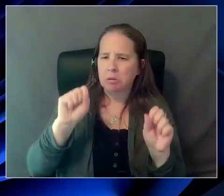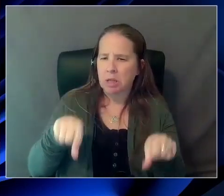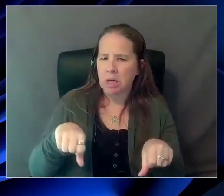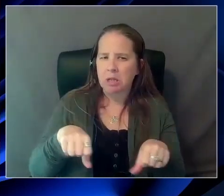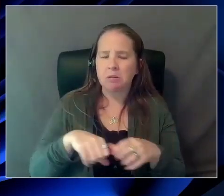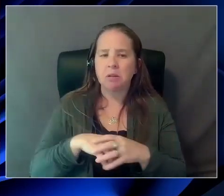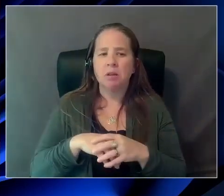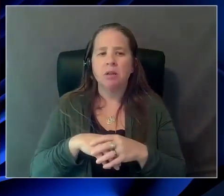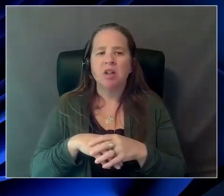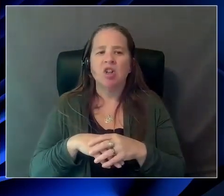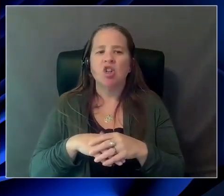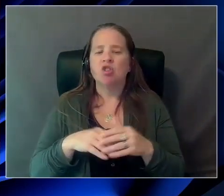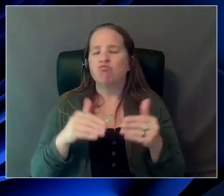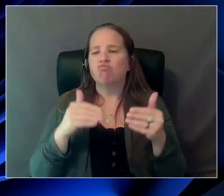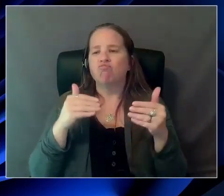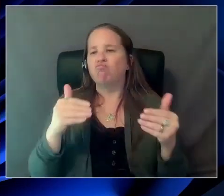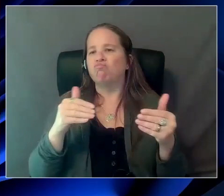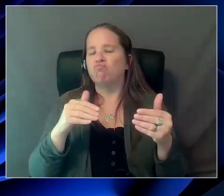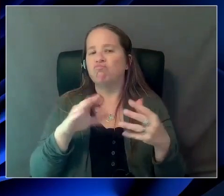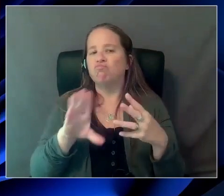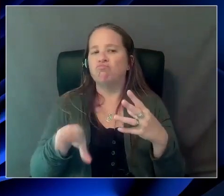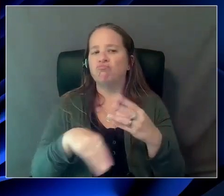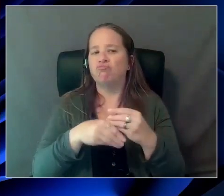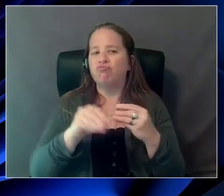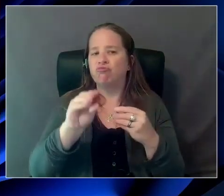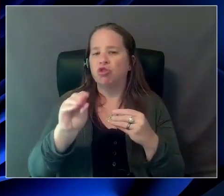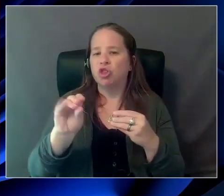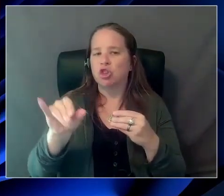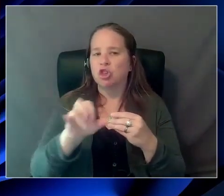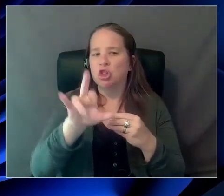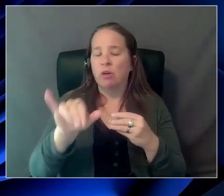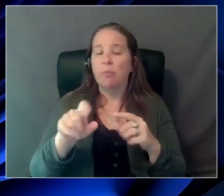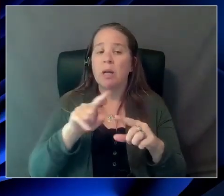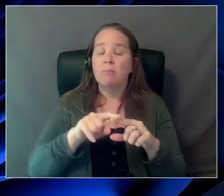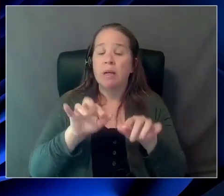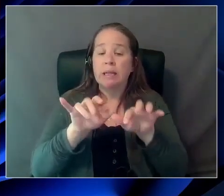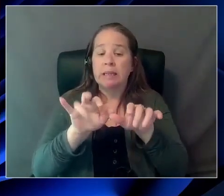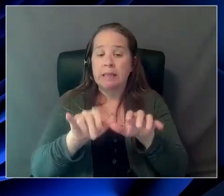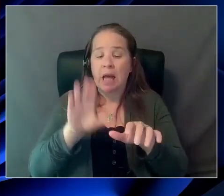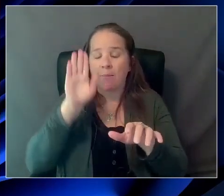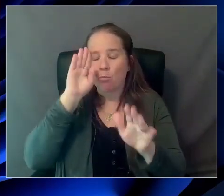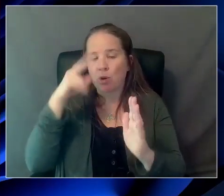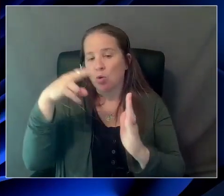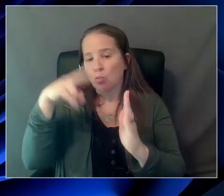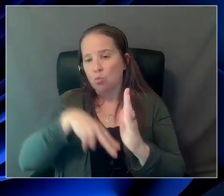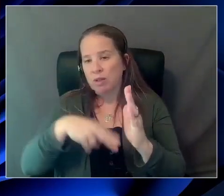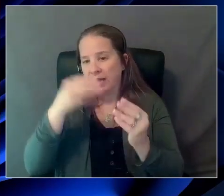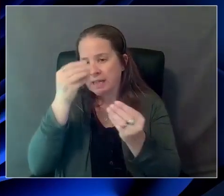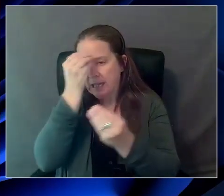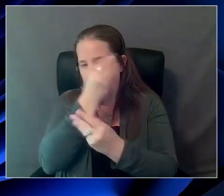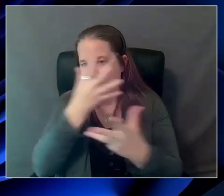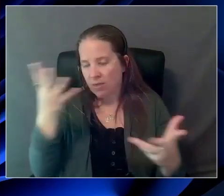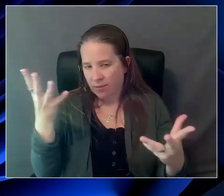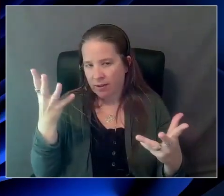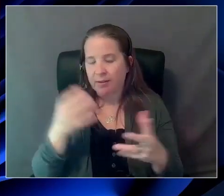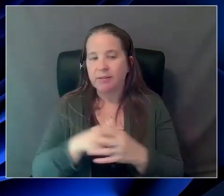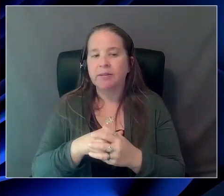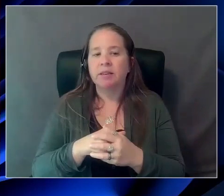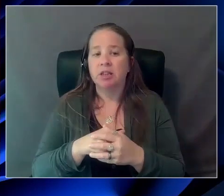but again as you type up and down will read you the information. You know that there's quite a few people